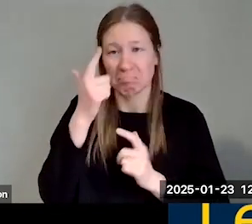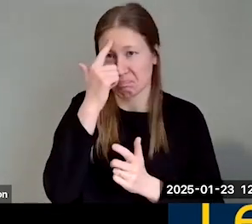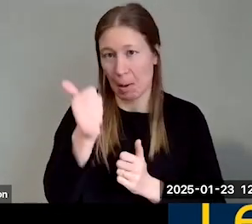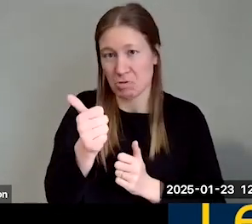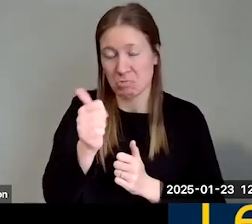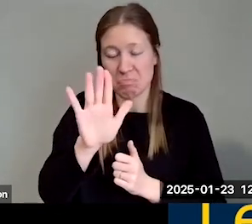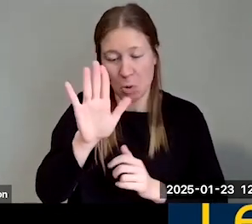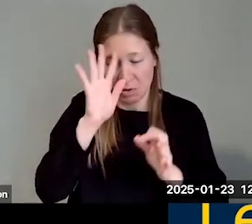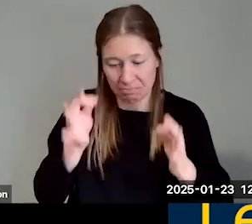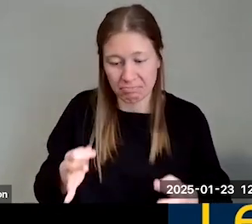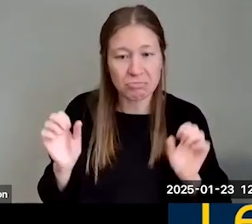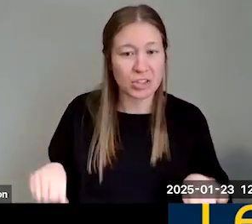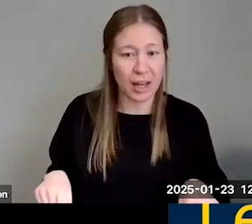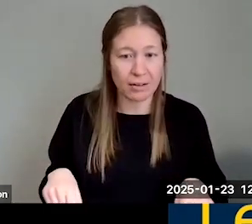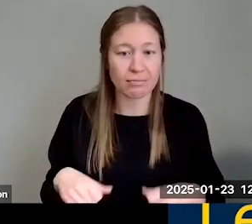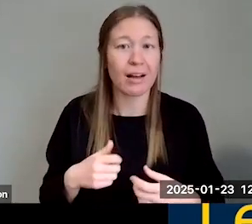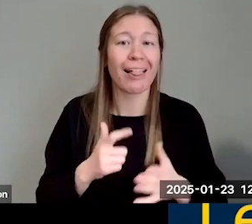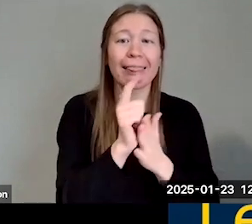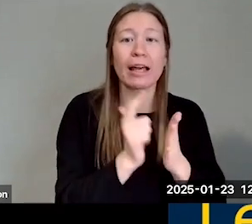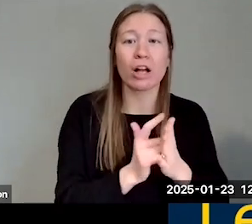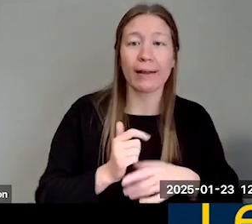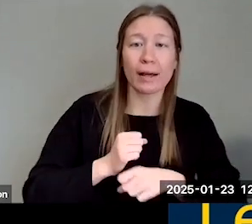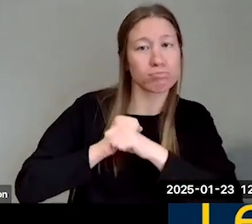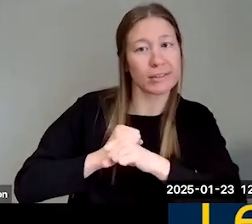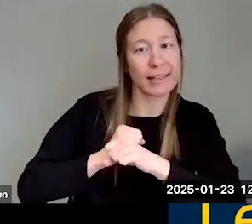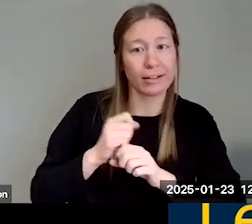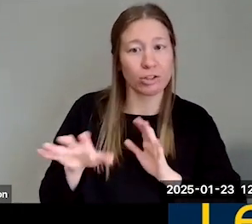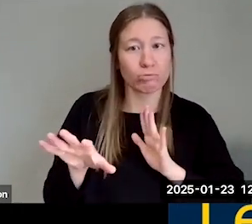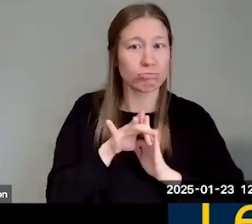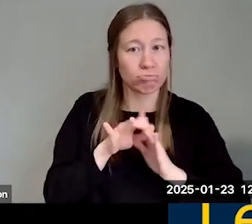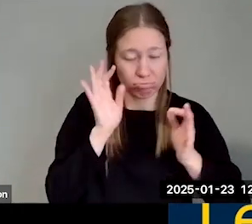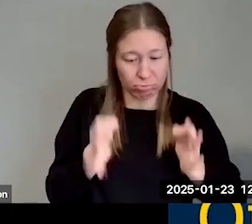and there's also no obligation to disclose it to a school or employer.